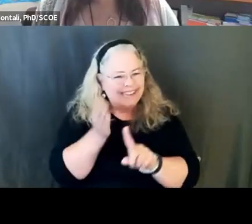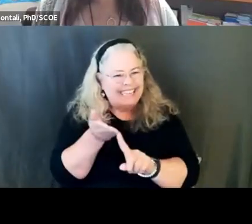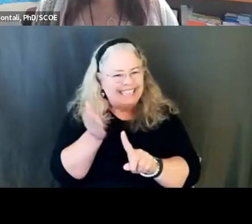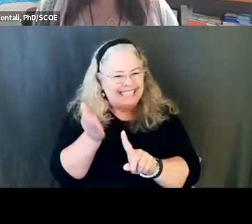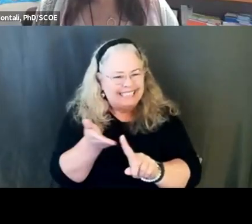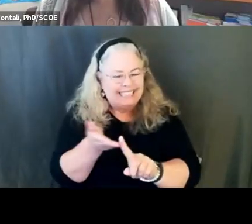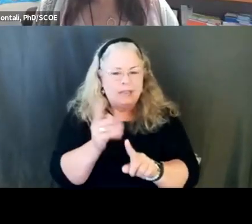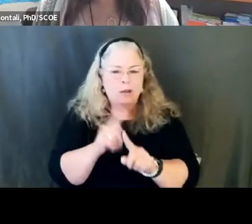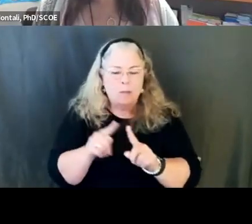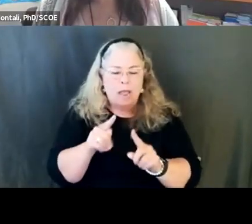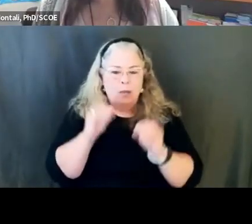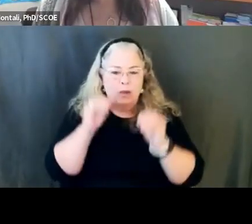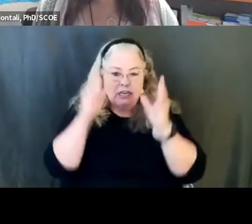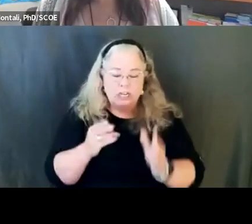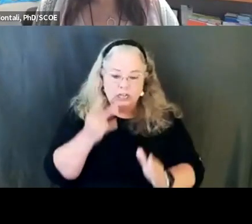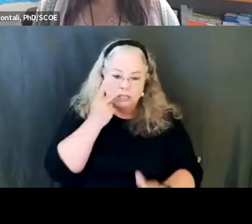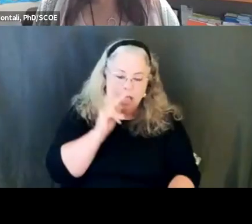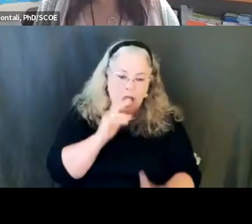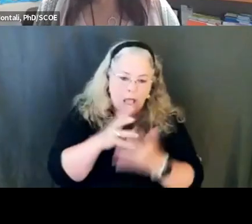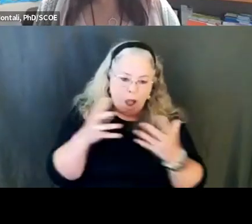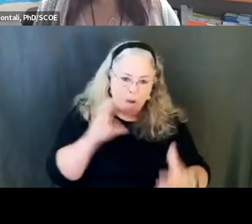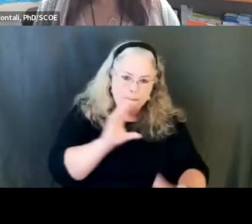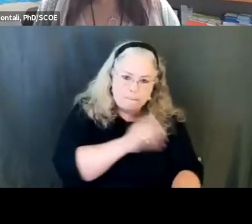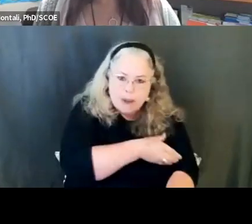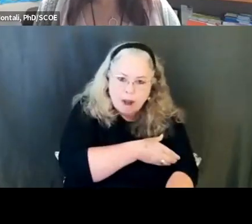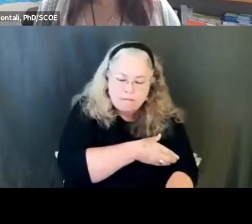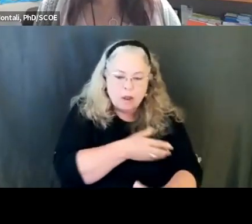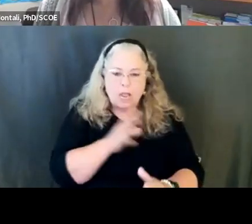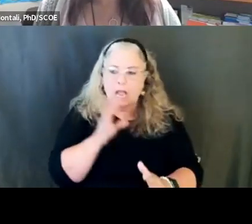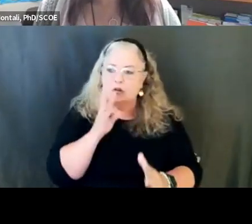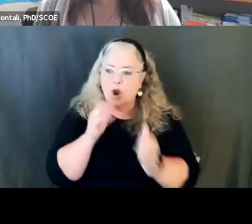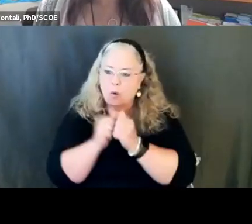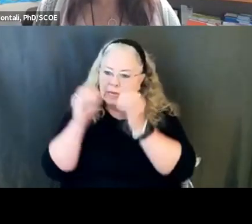teachers see and through having conversations with teachers that are are implementing